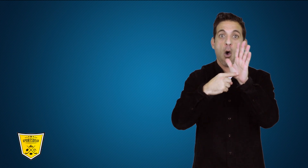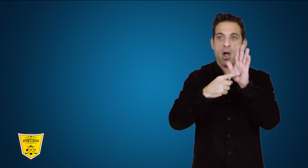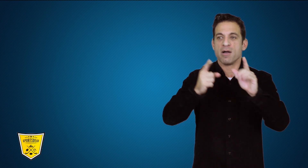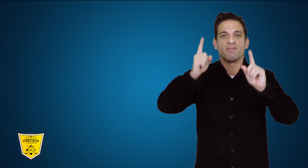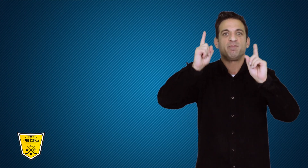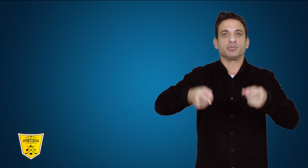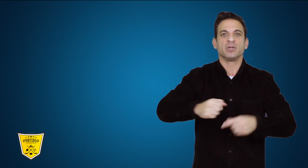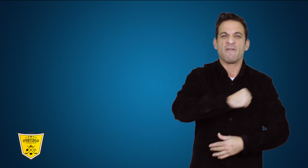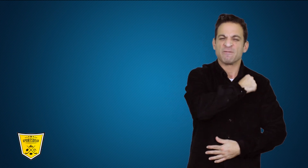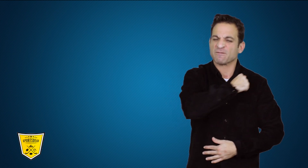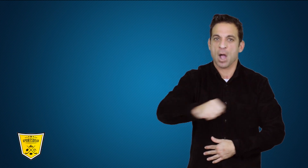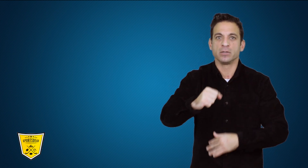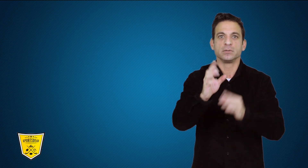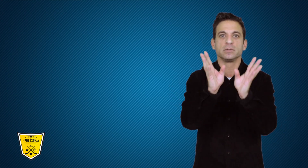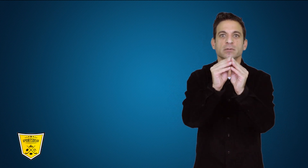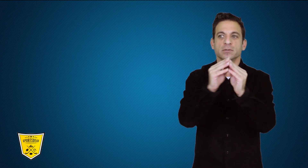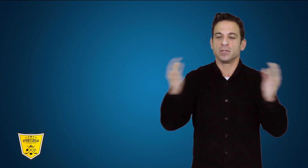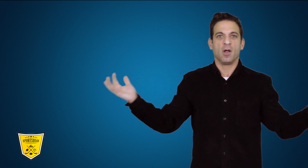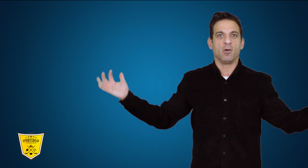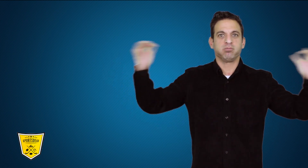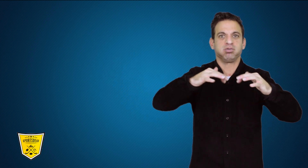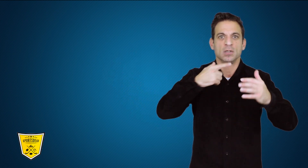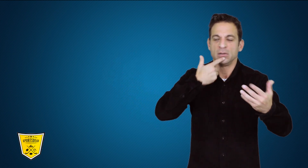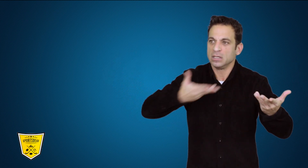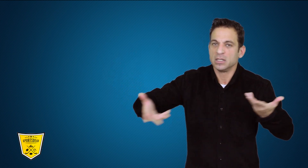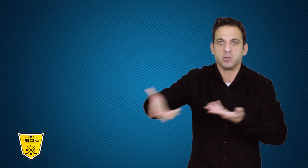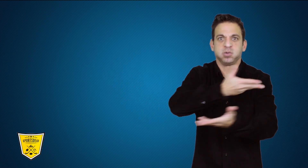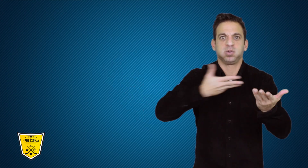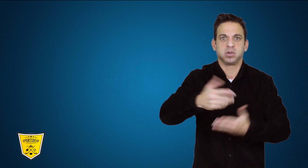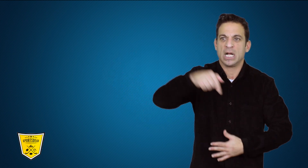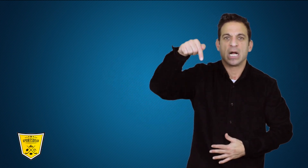an Extraordinary Congress needs to meet to resolve issues